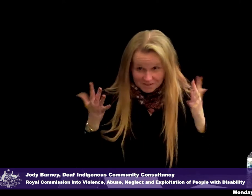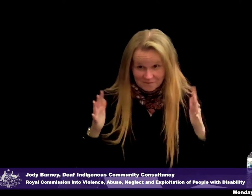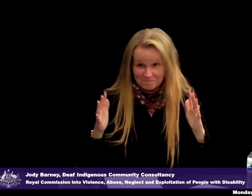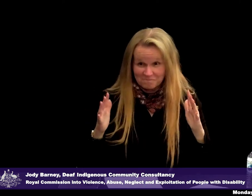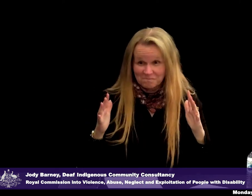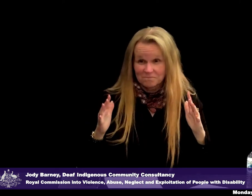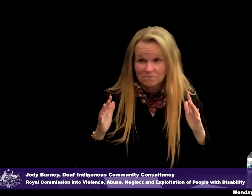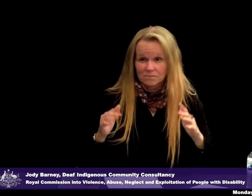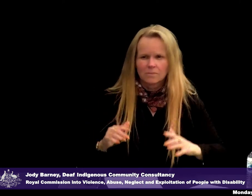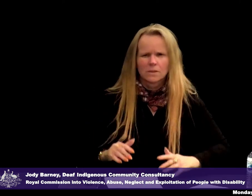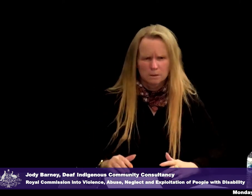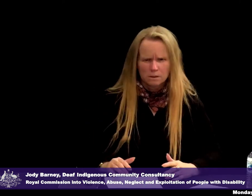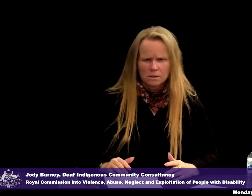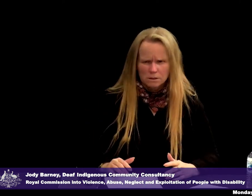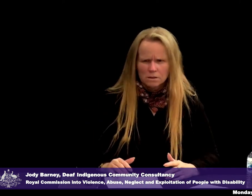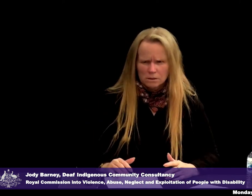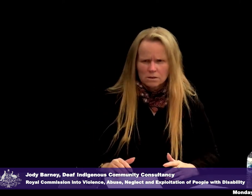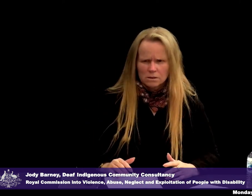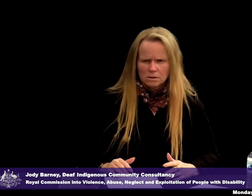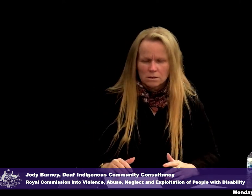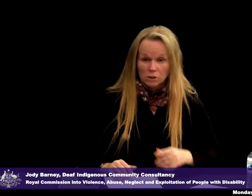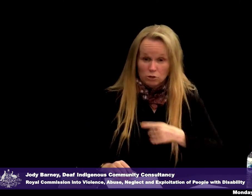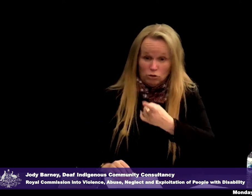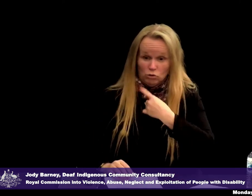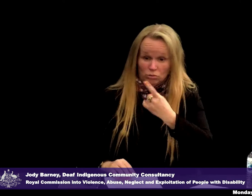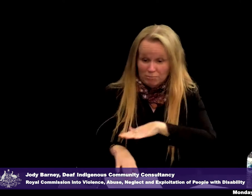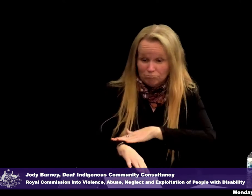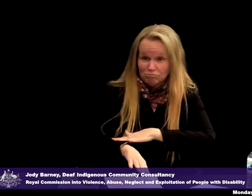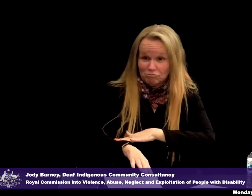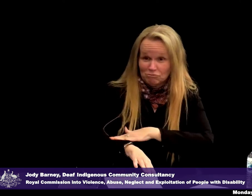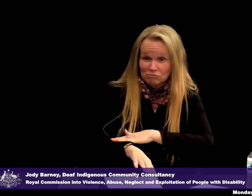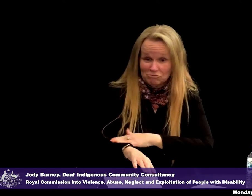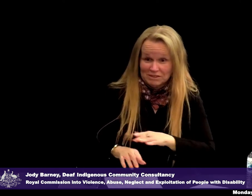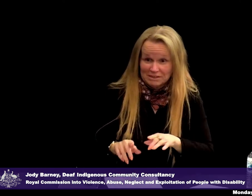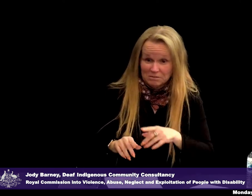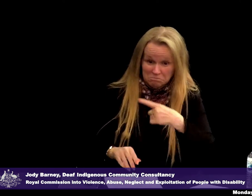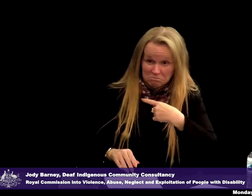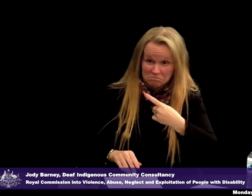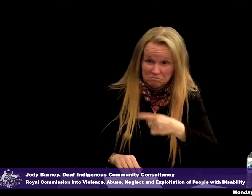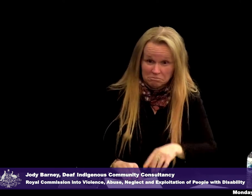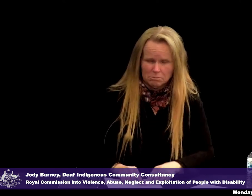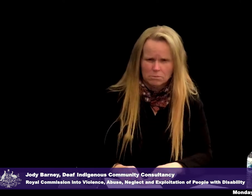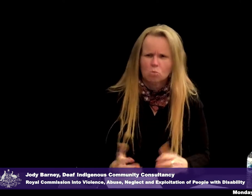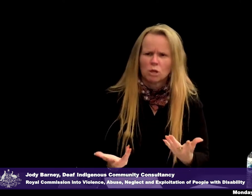indicate, you know, "We're both the same. We are both Deaf." And I will often get an interesting response and say, "You know, you